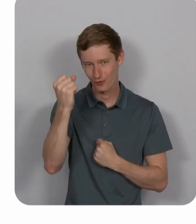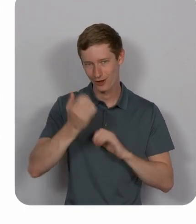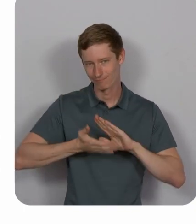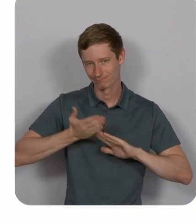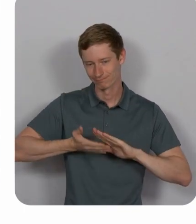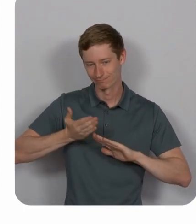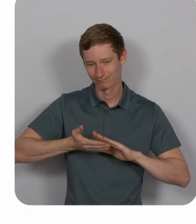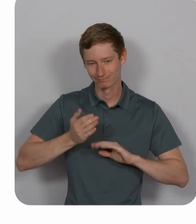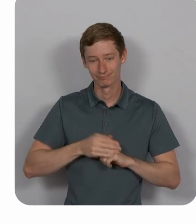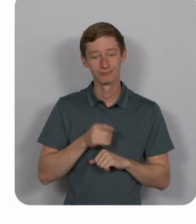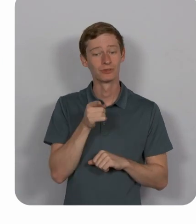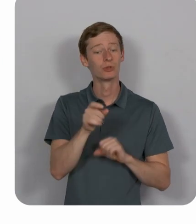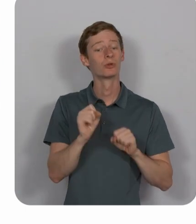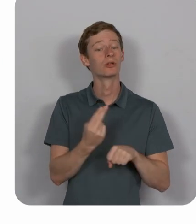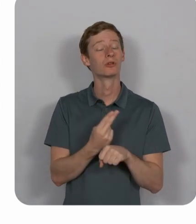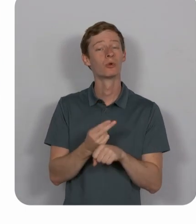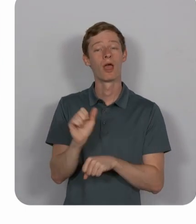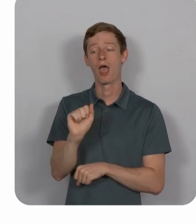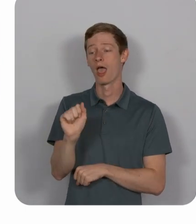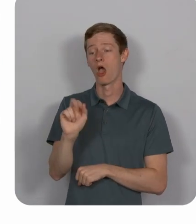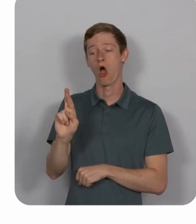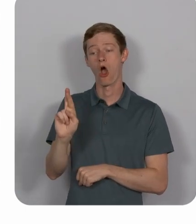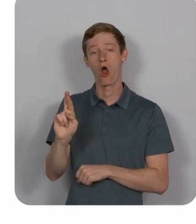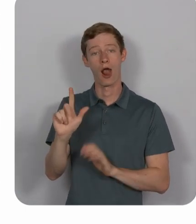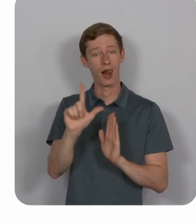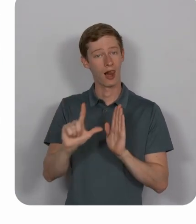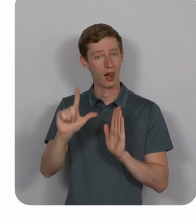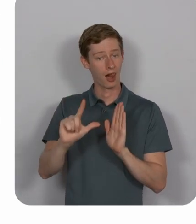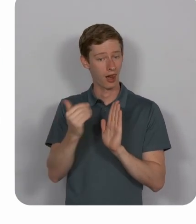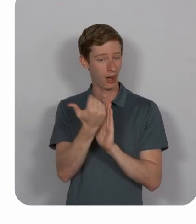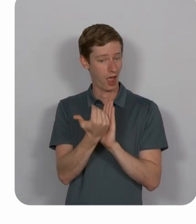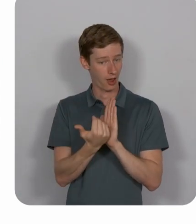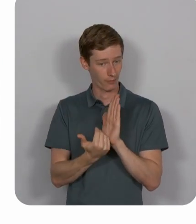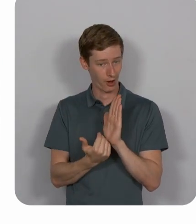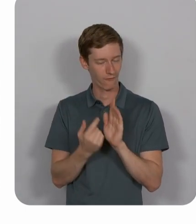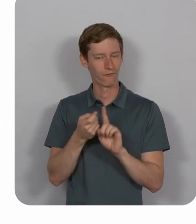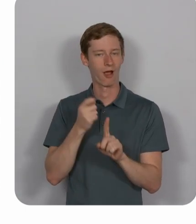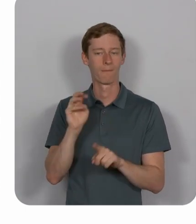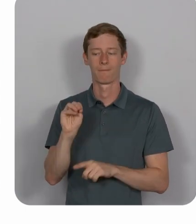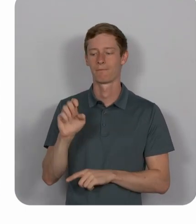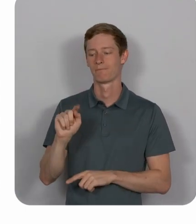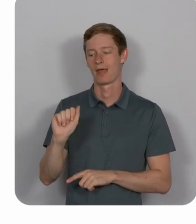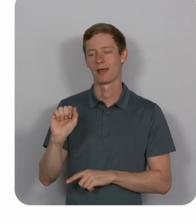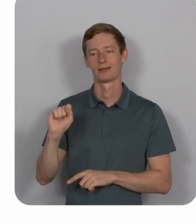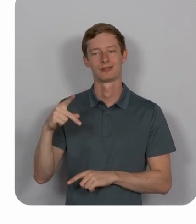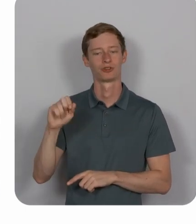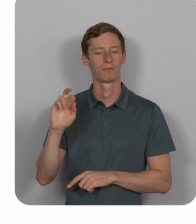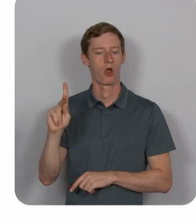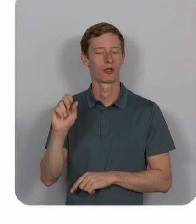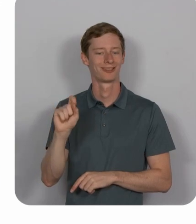in the AR library in Meta Spark Studio and also new super cute templates.